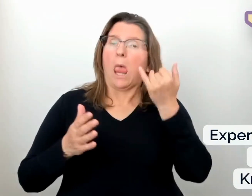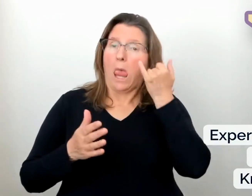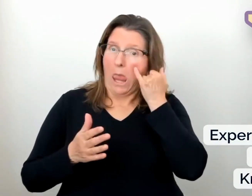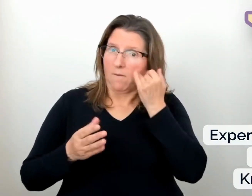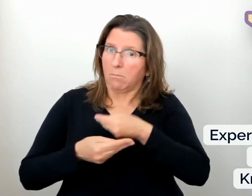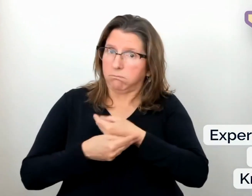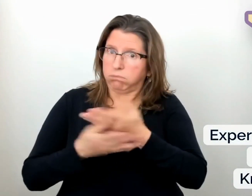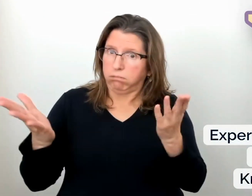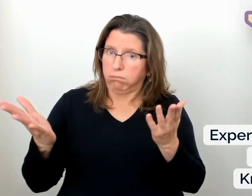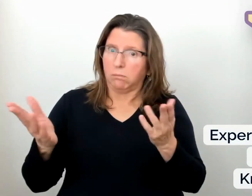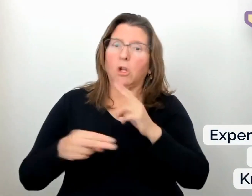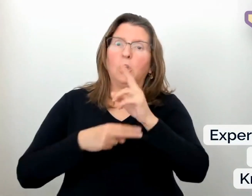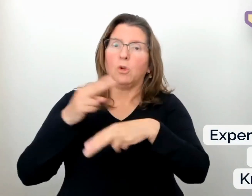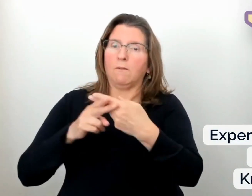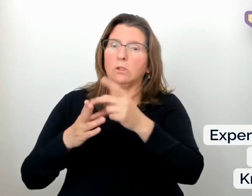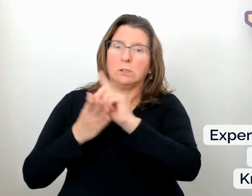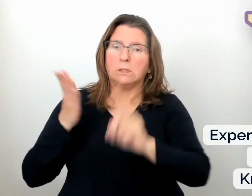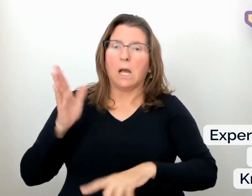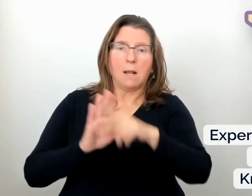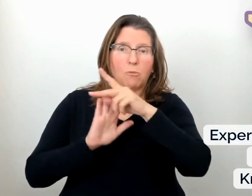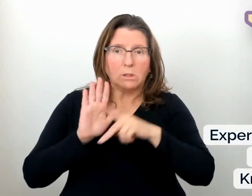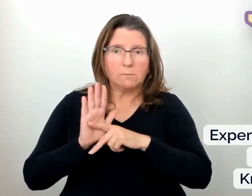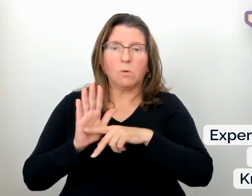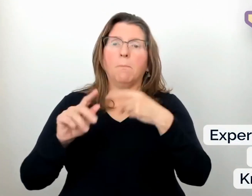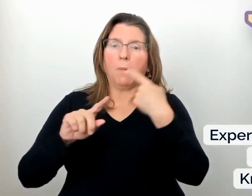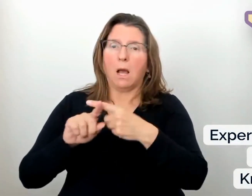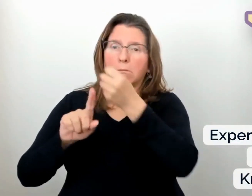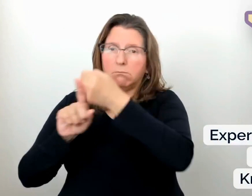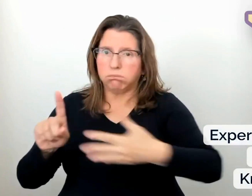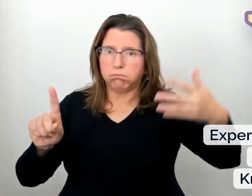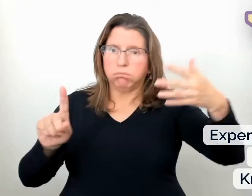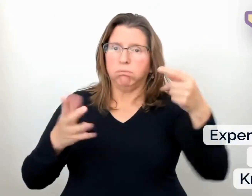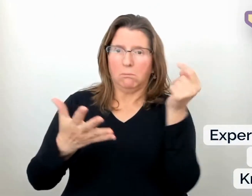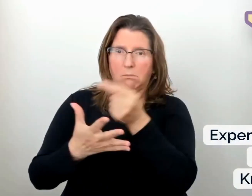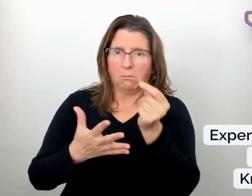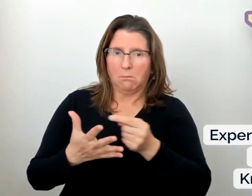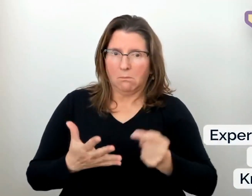If your learning design maximizes the 'representation' principles of UDL,